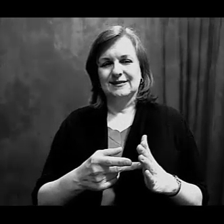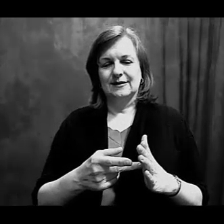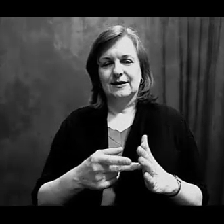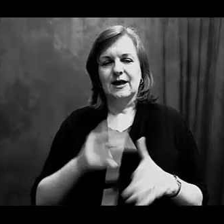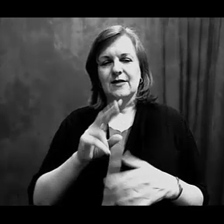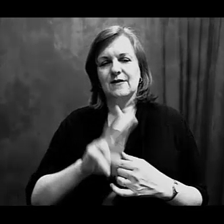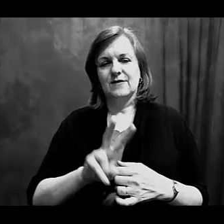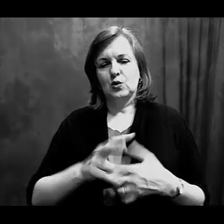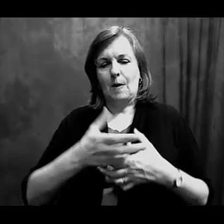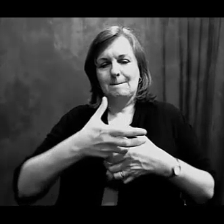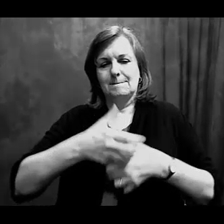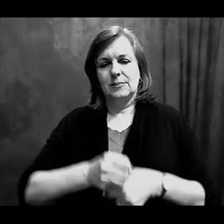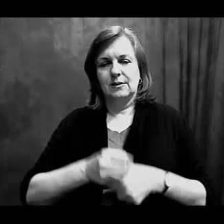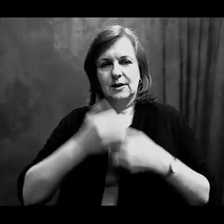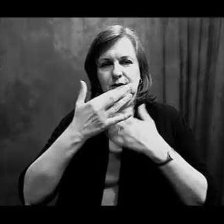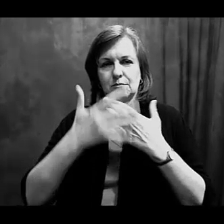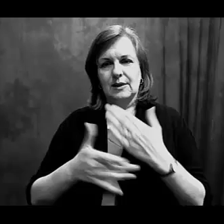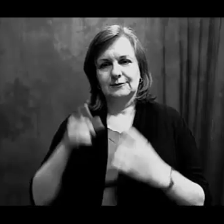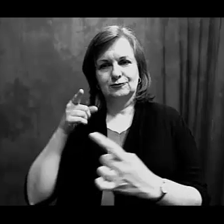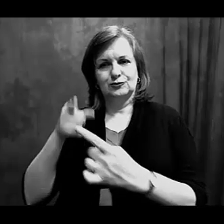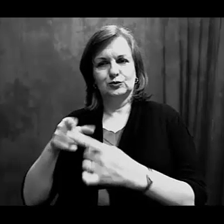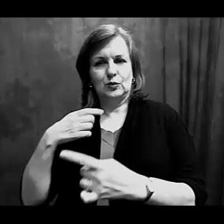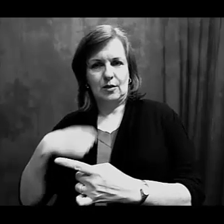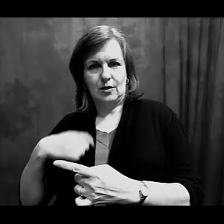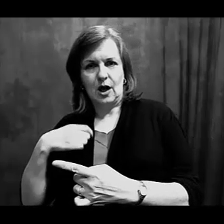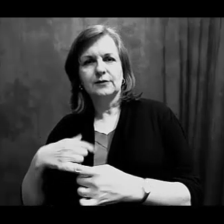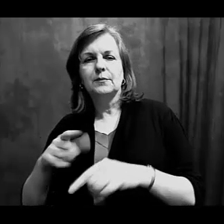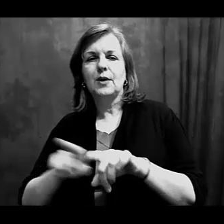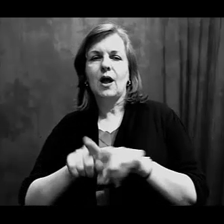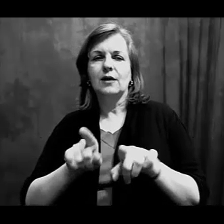to the lungs but it's also going to pump blood to the body